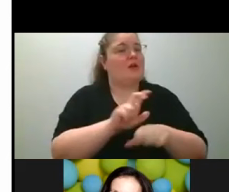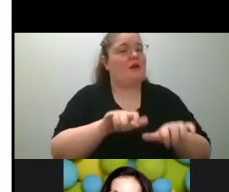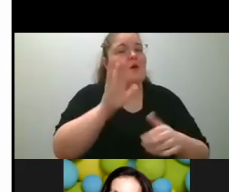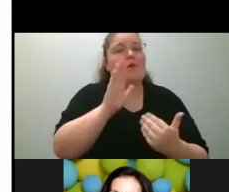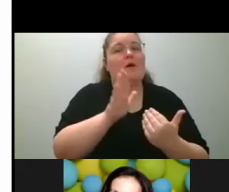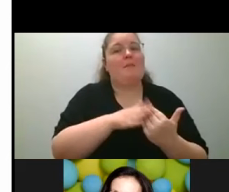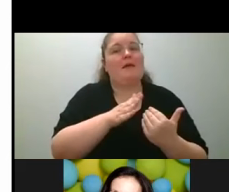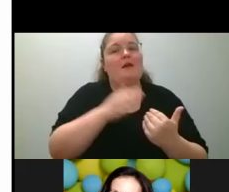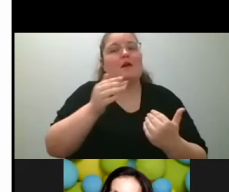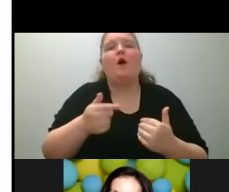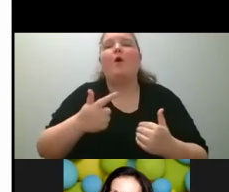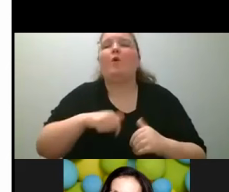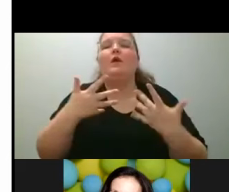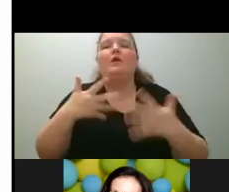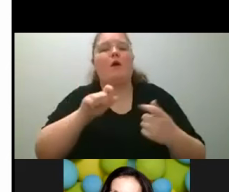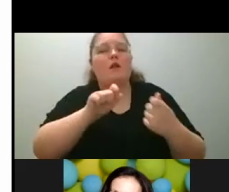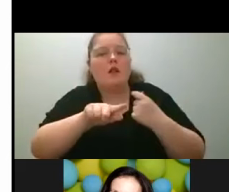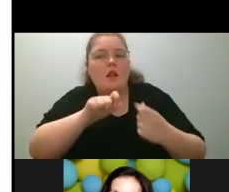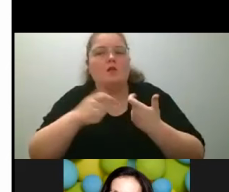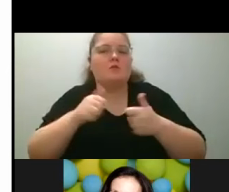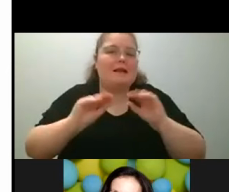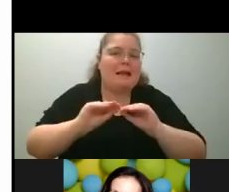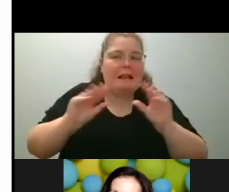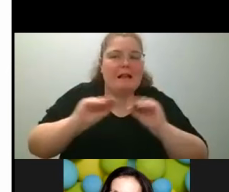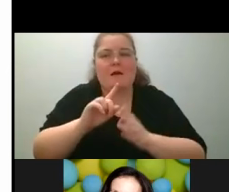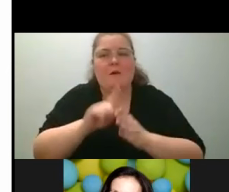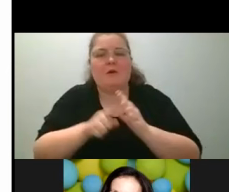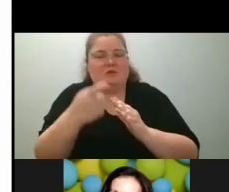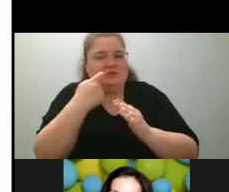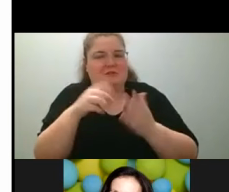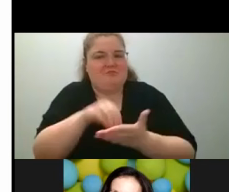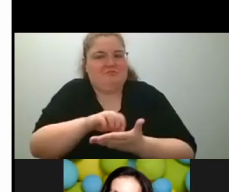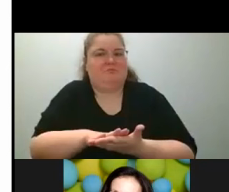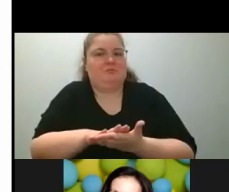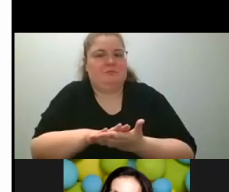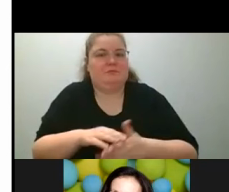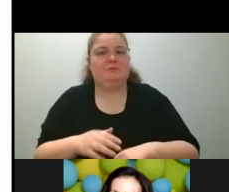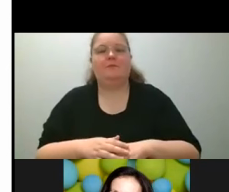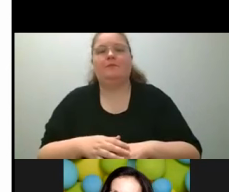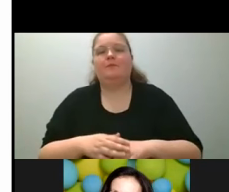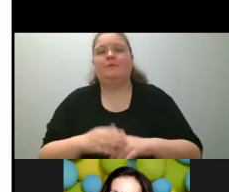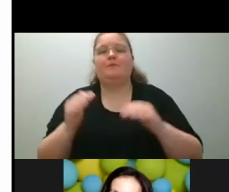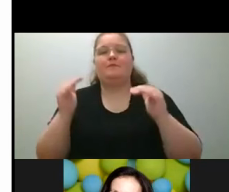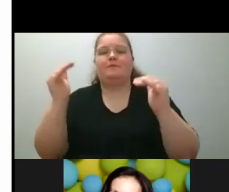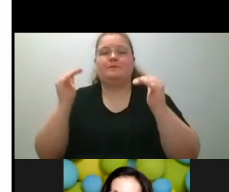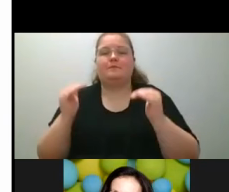with clarifying questions on the handwriting. And the last one, seems like a no-brainer